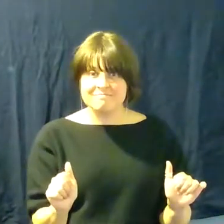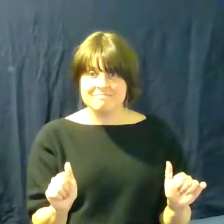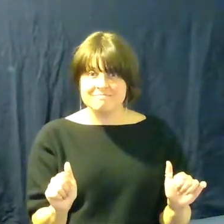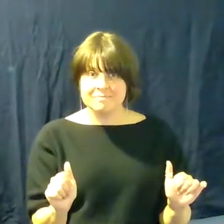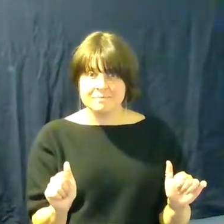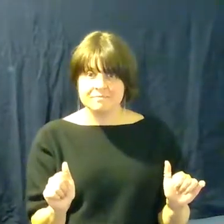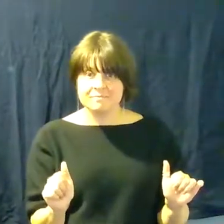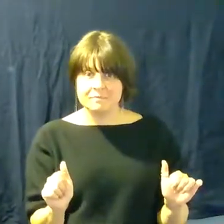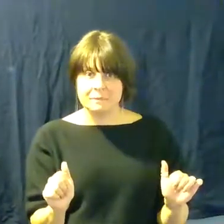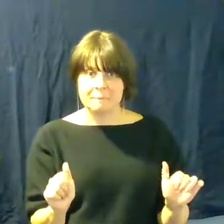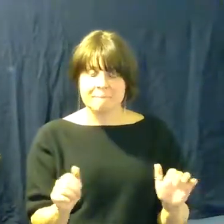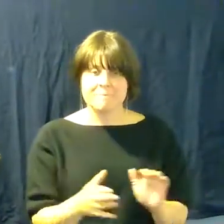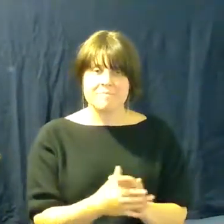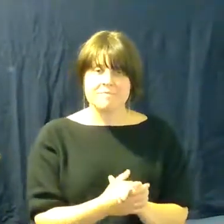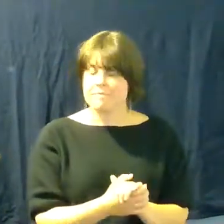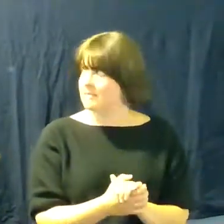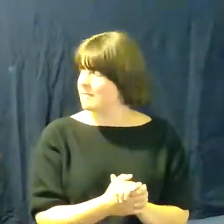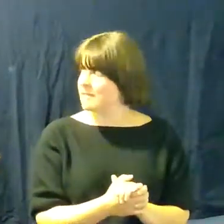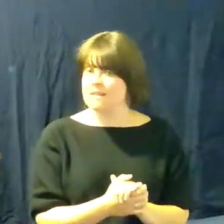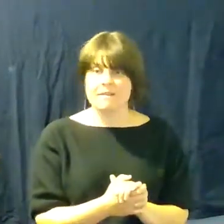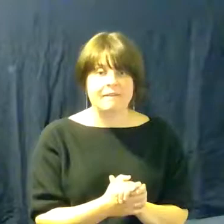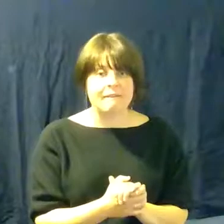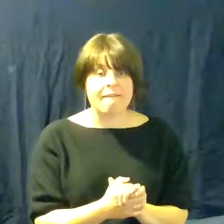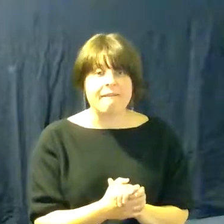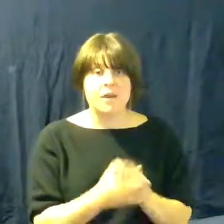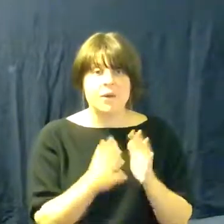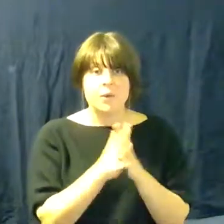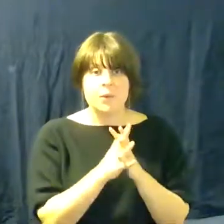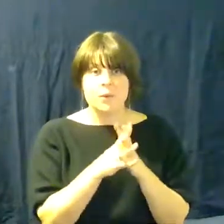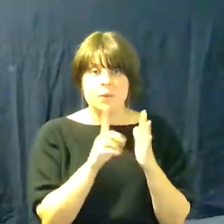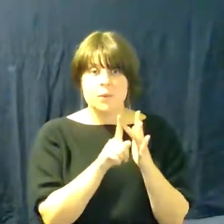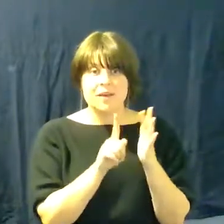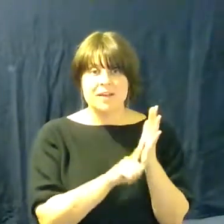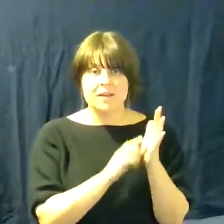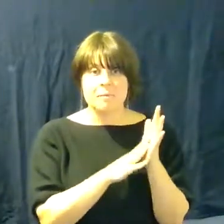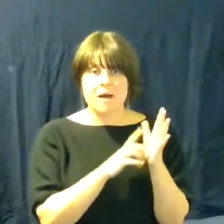No more comments or hands up